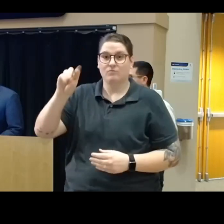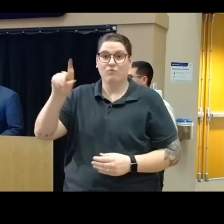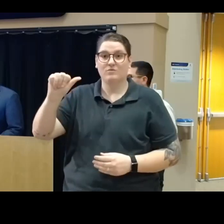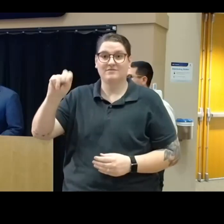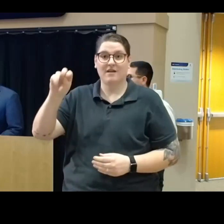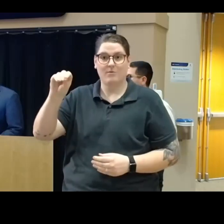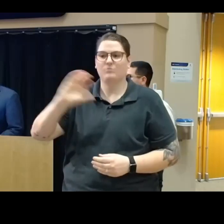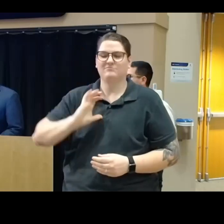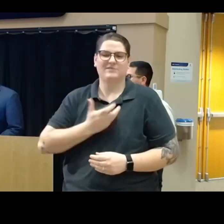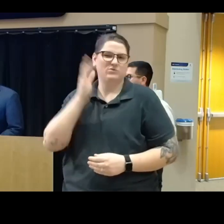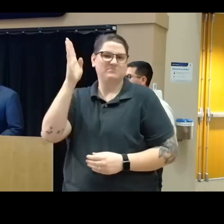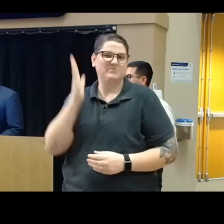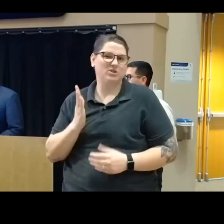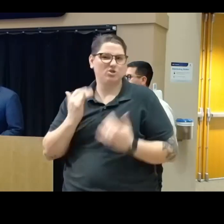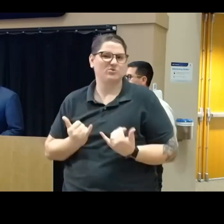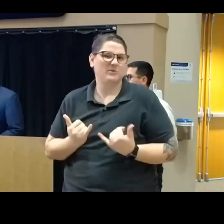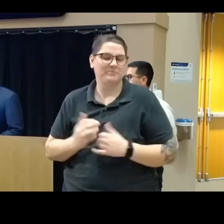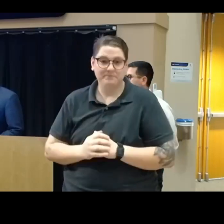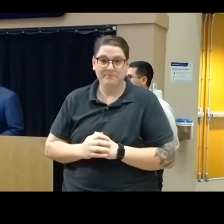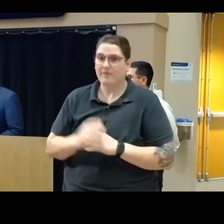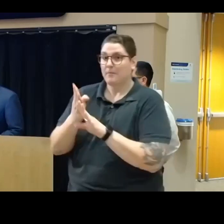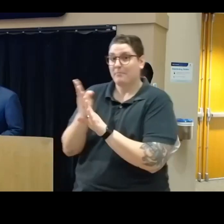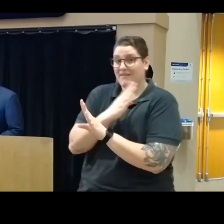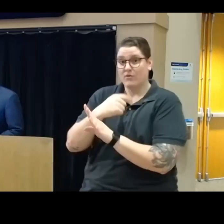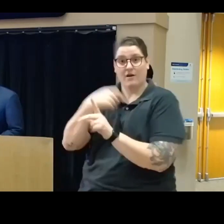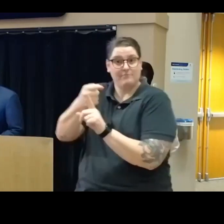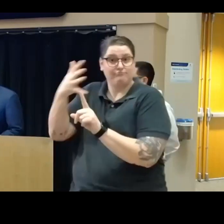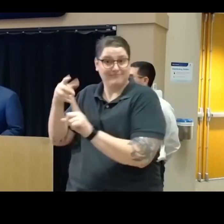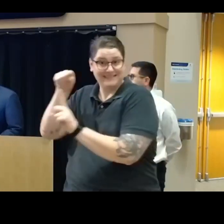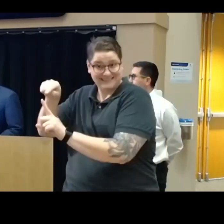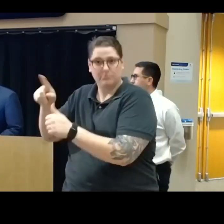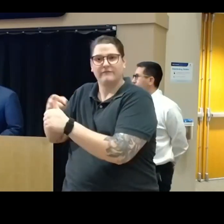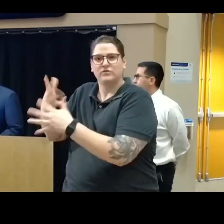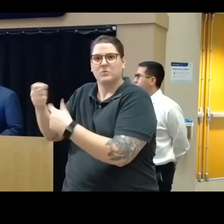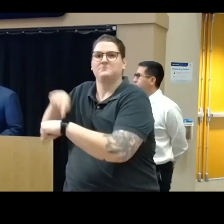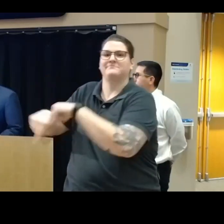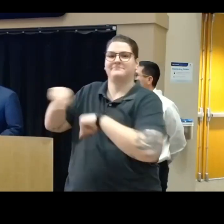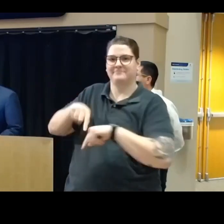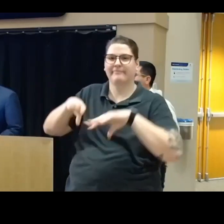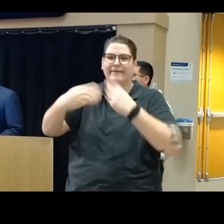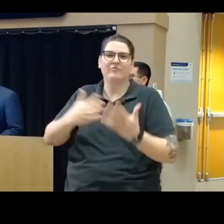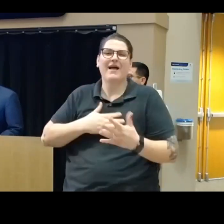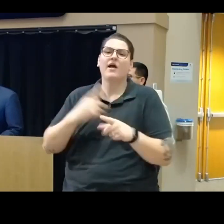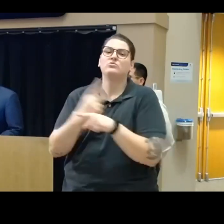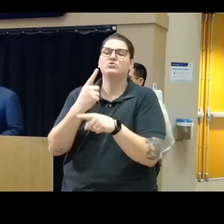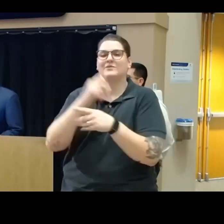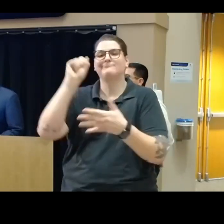as our speaker but before I say anything about him I want to give the usual housekeeping reminders